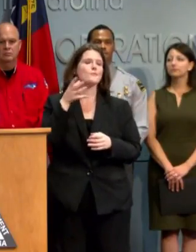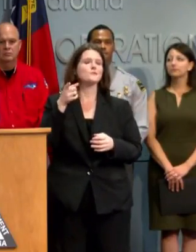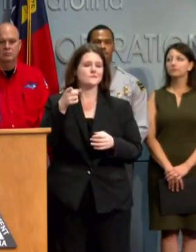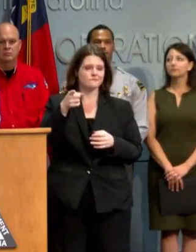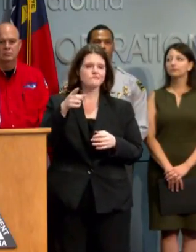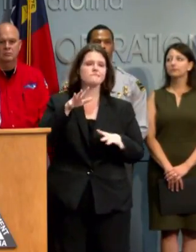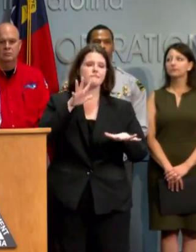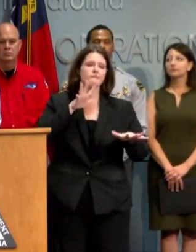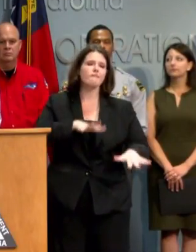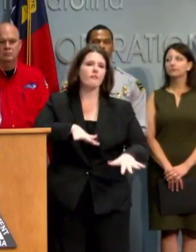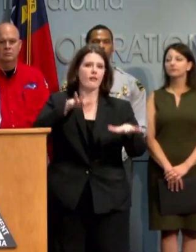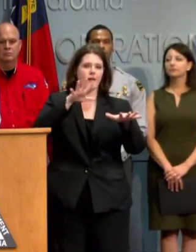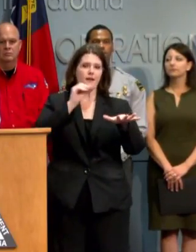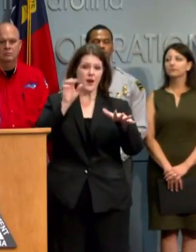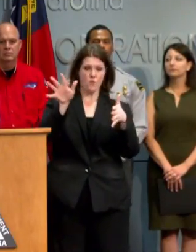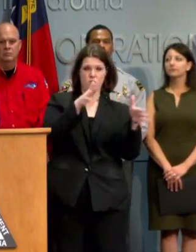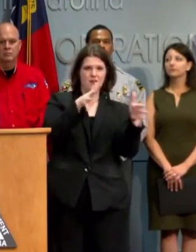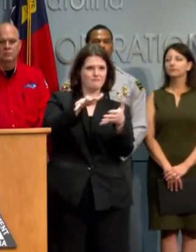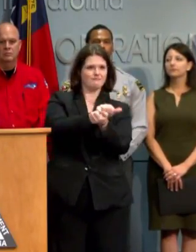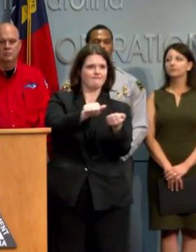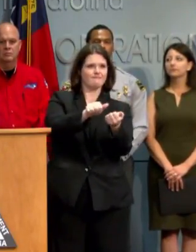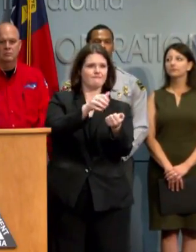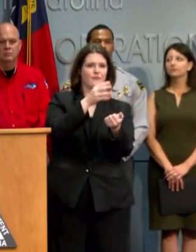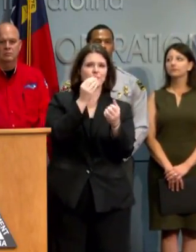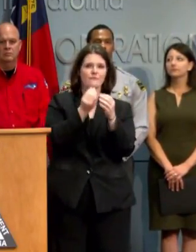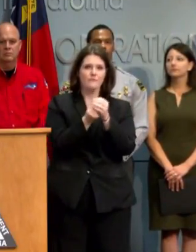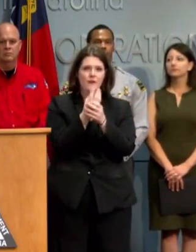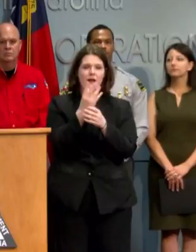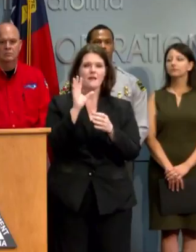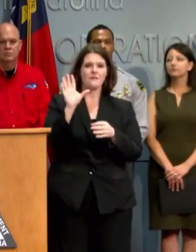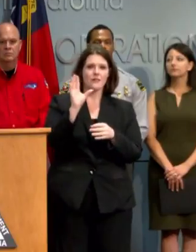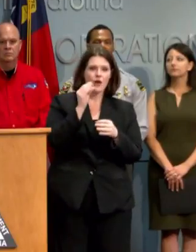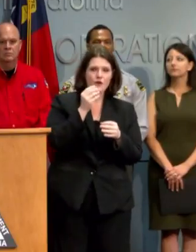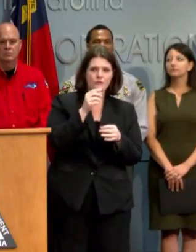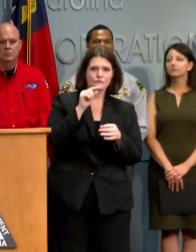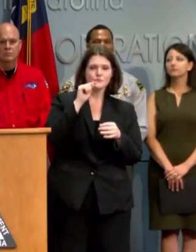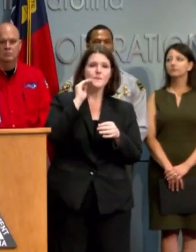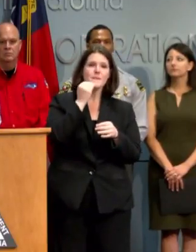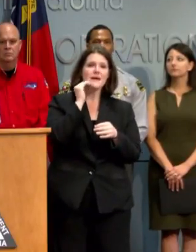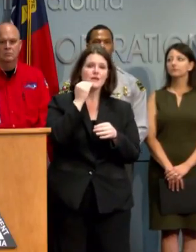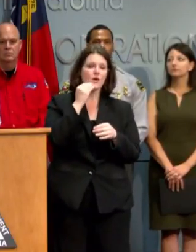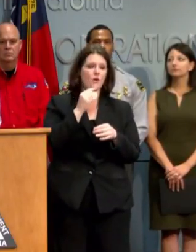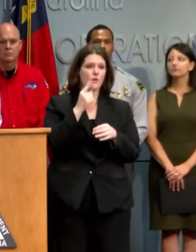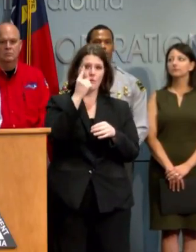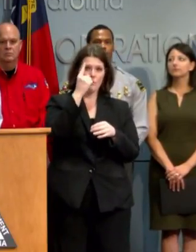MORE THAN 2200 PEOPLE, 578 ANIMALS AND RESCUES ARE CONTINUING. FARMERS ARE SEEING FLOOD AND